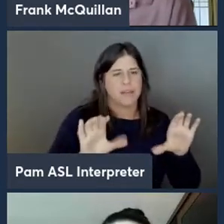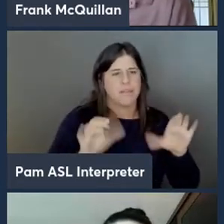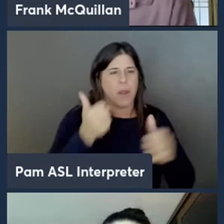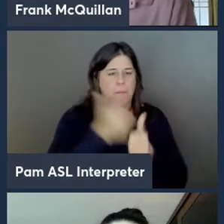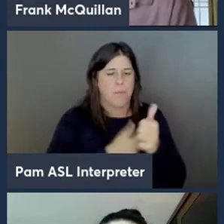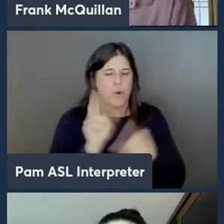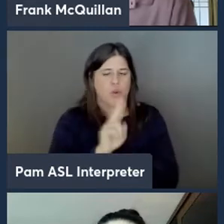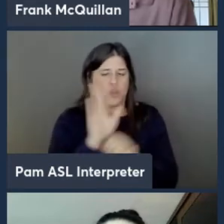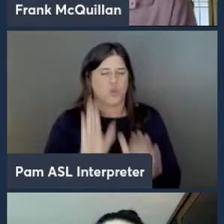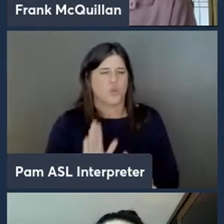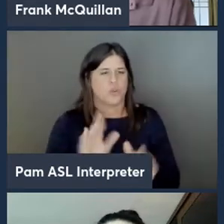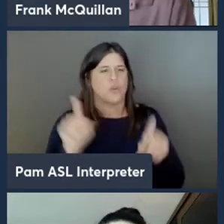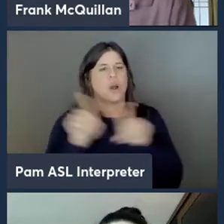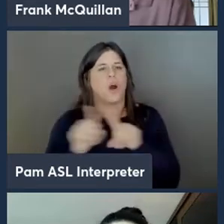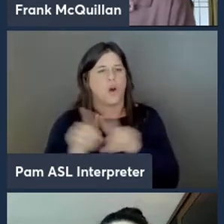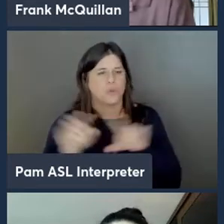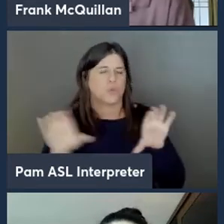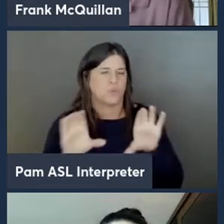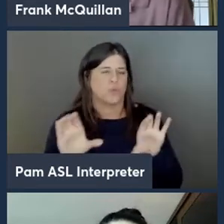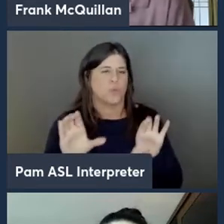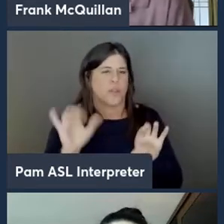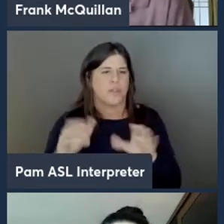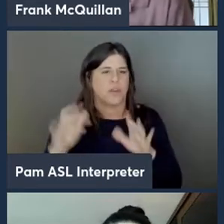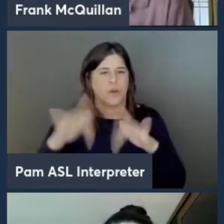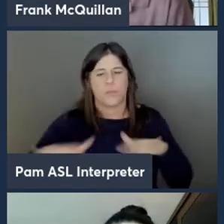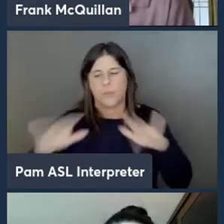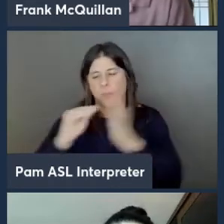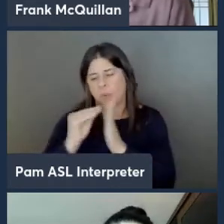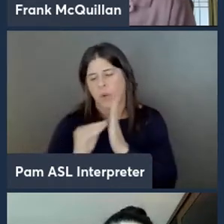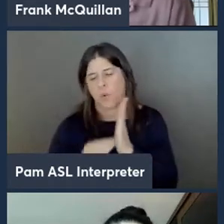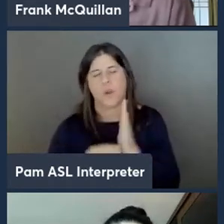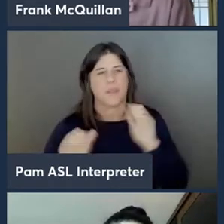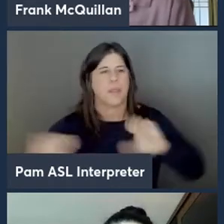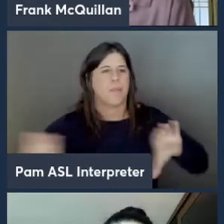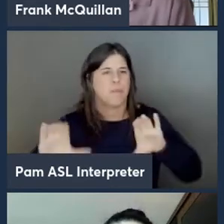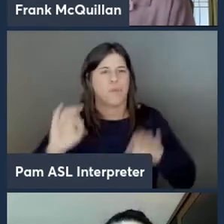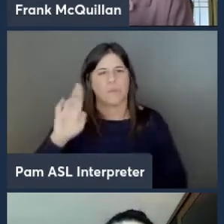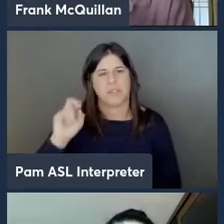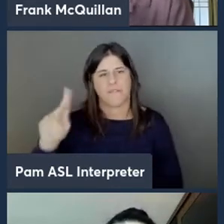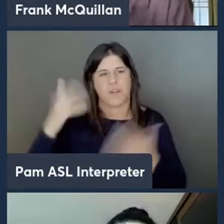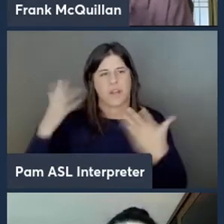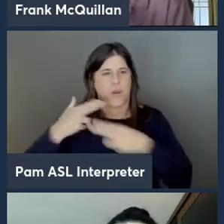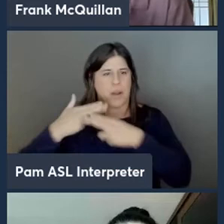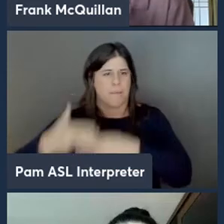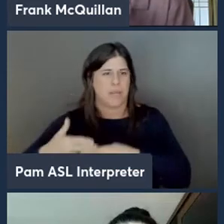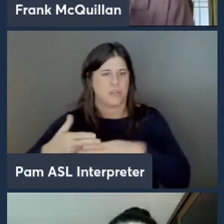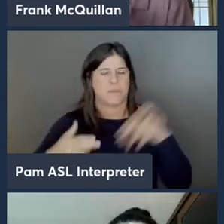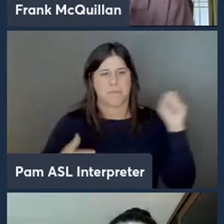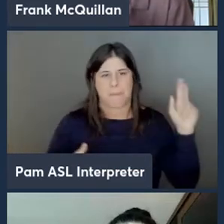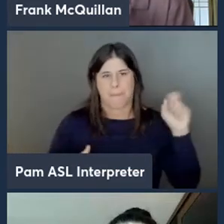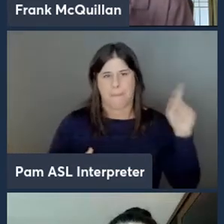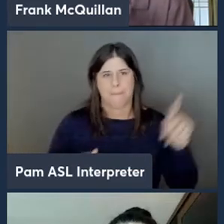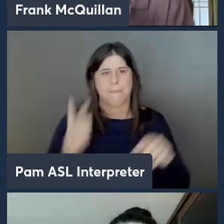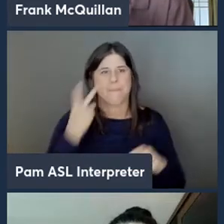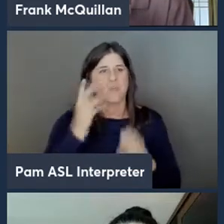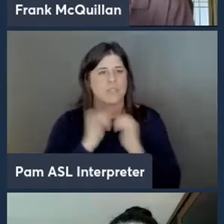as well as doing the recording, the performance that Frank mentioned earlier. You can see how to instrument it here in JavaScript,